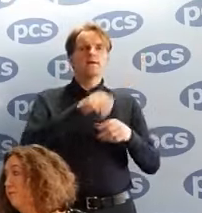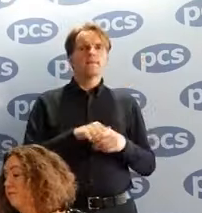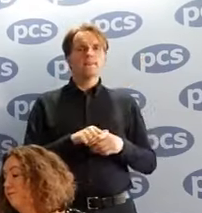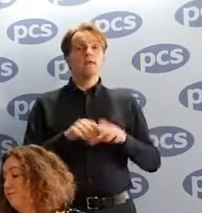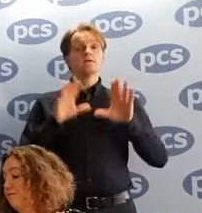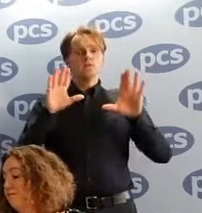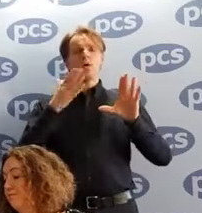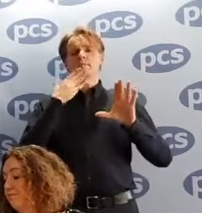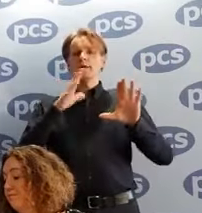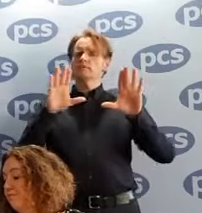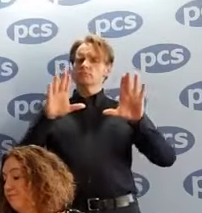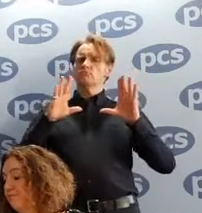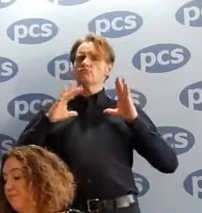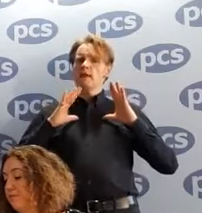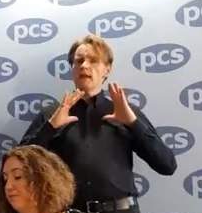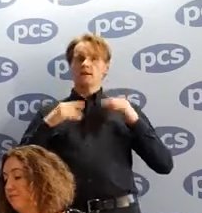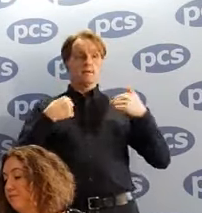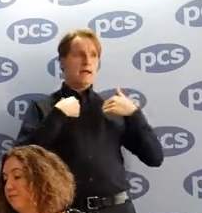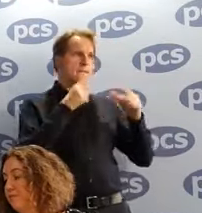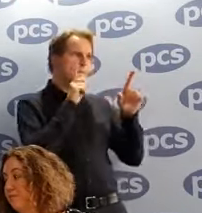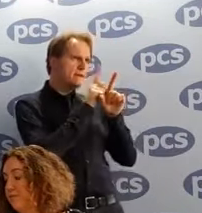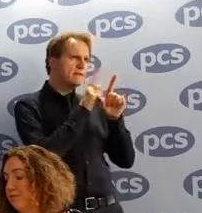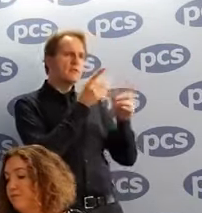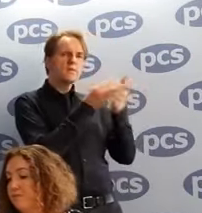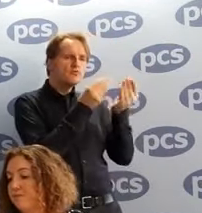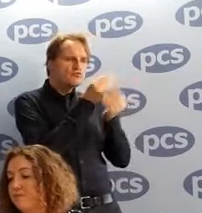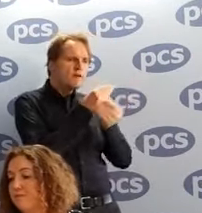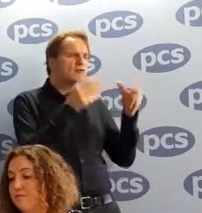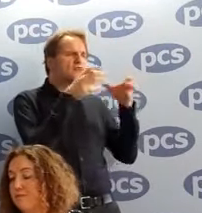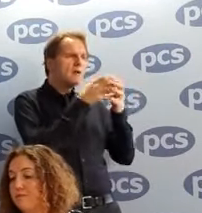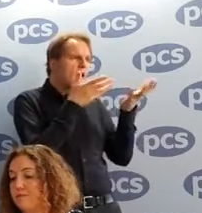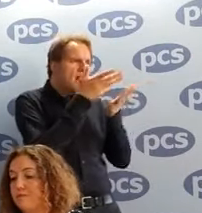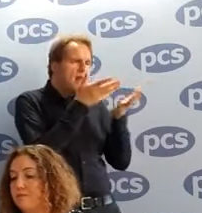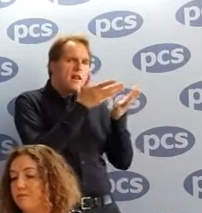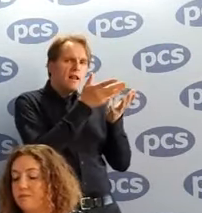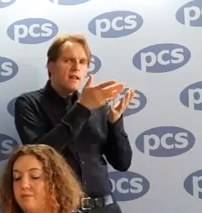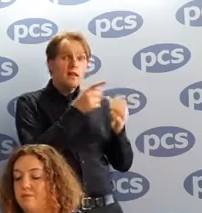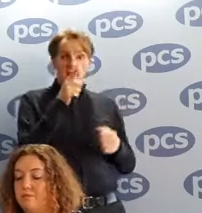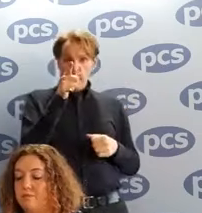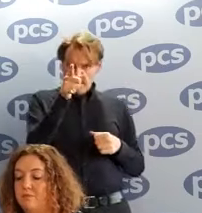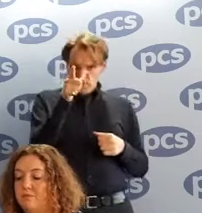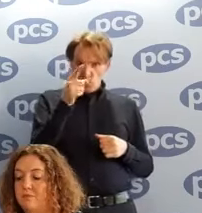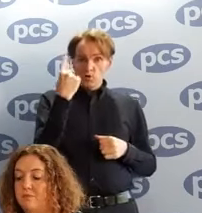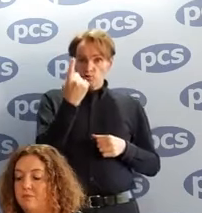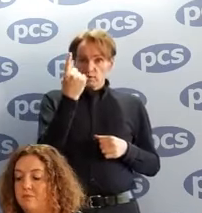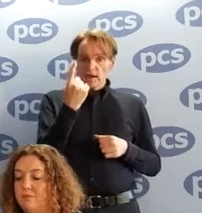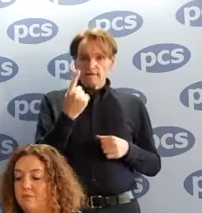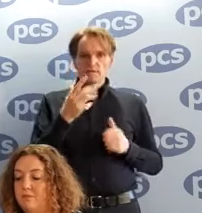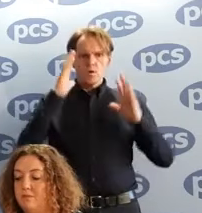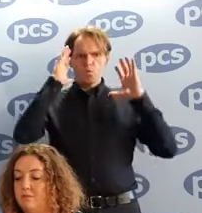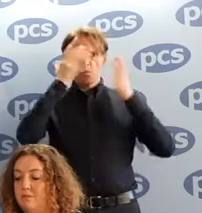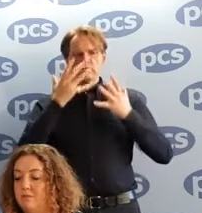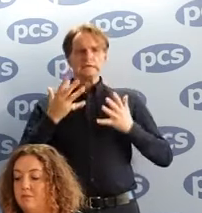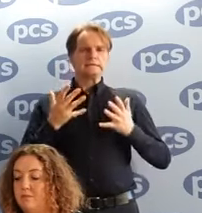we're at the table and also I'll make this point - if you're in a department where you are worried about your future at the moment and you're thinking do I need to